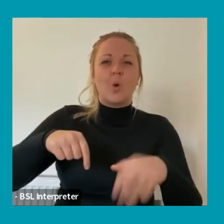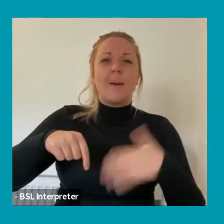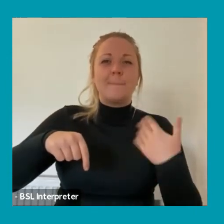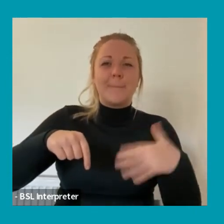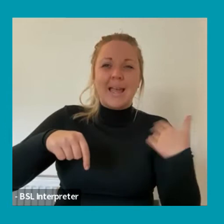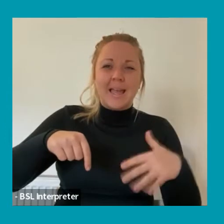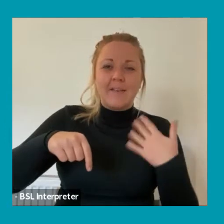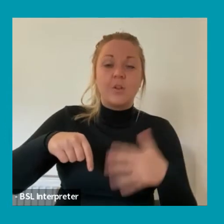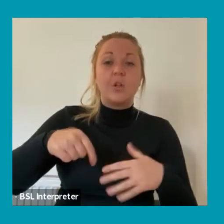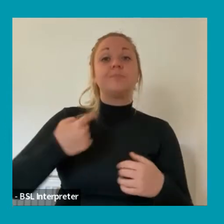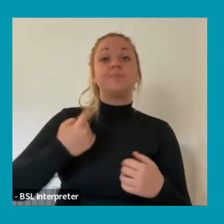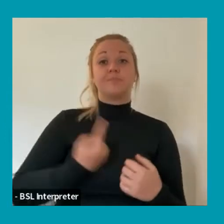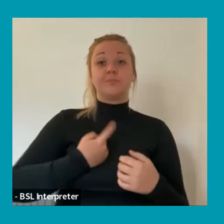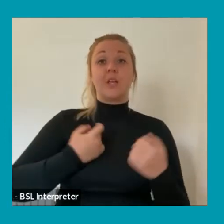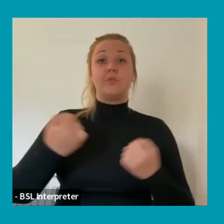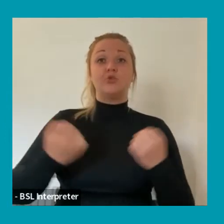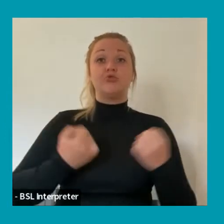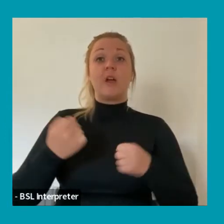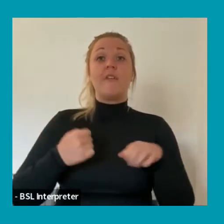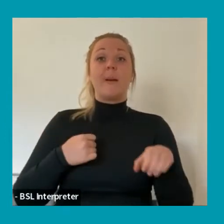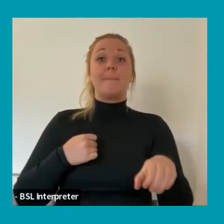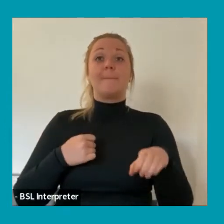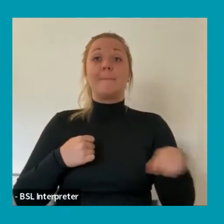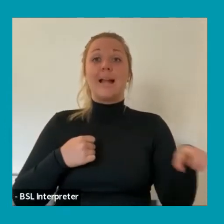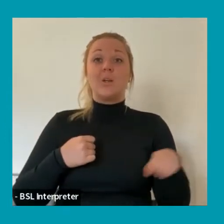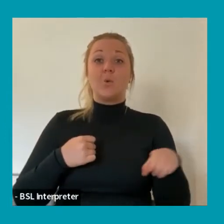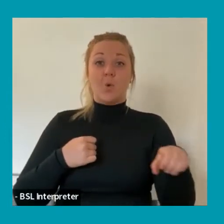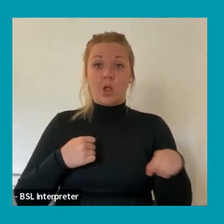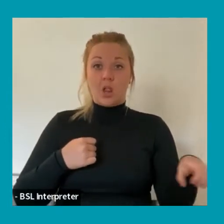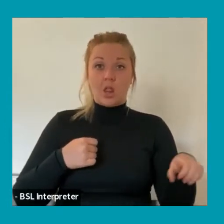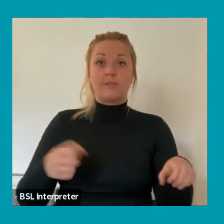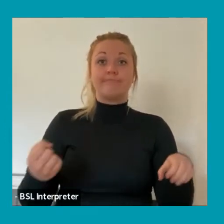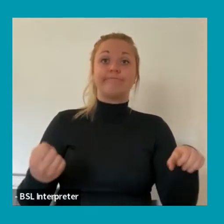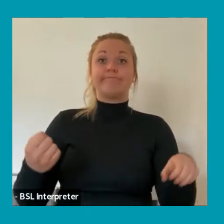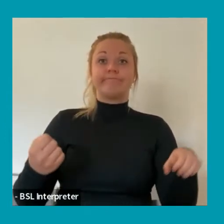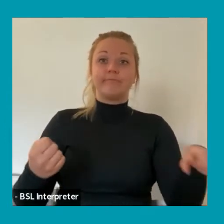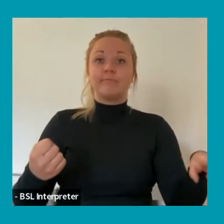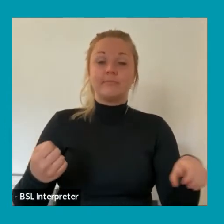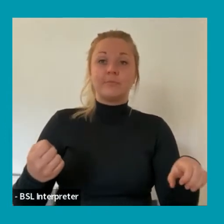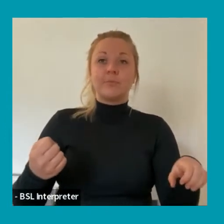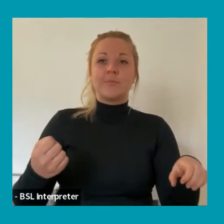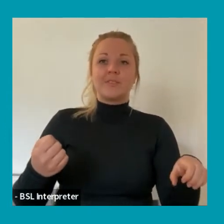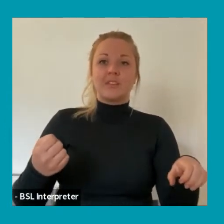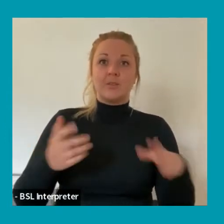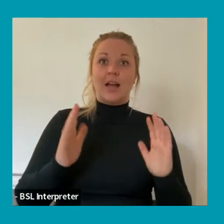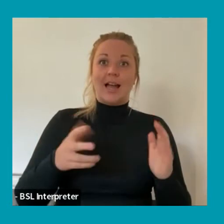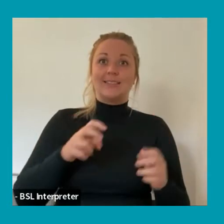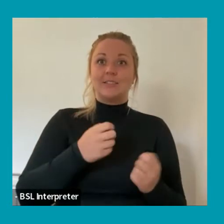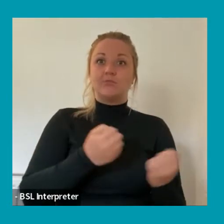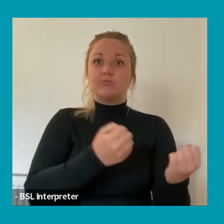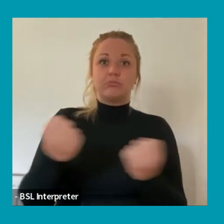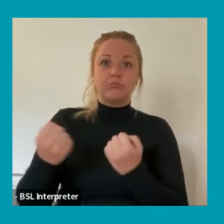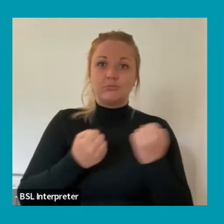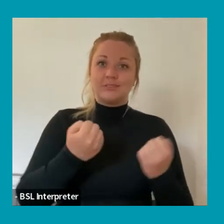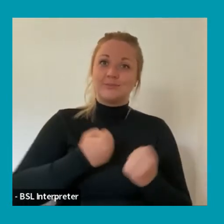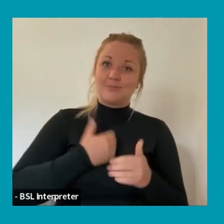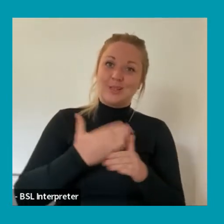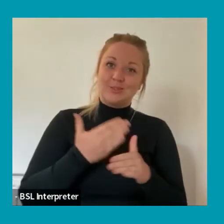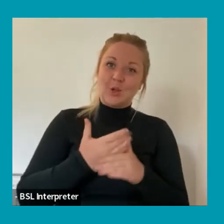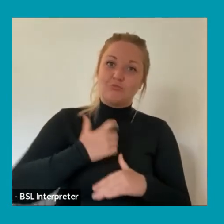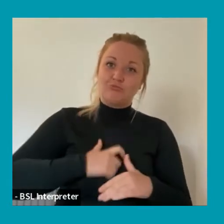And I worked in the community. I had to drive around. It was part of my work. I contacted Access to Work.